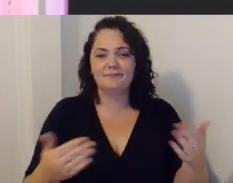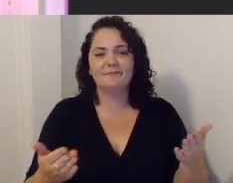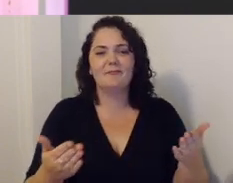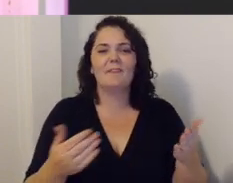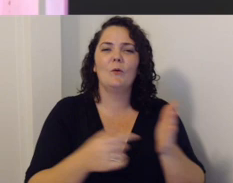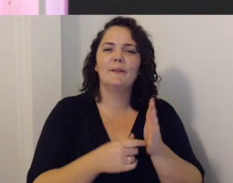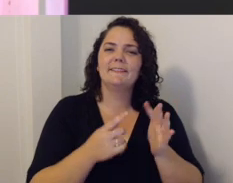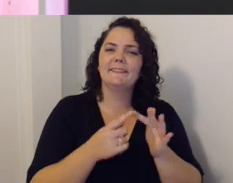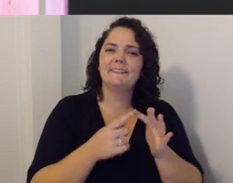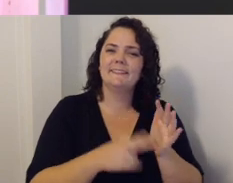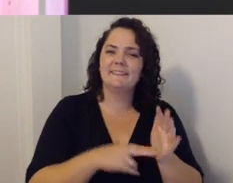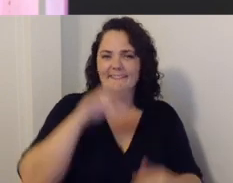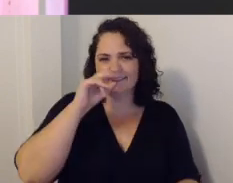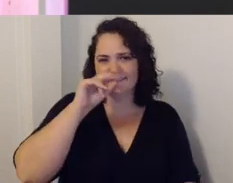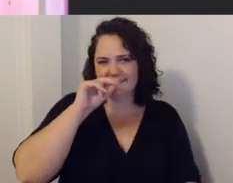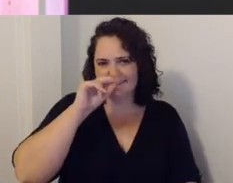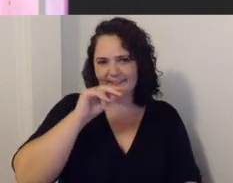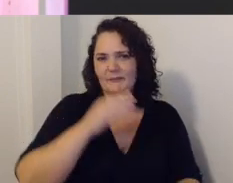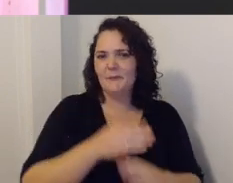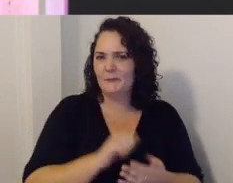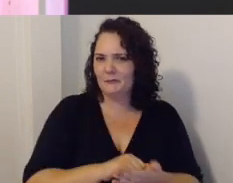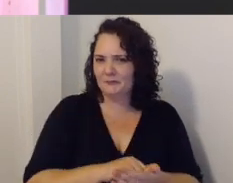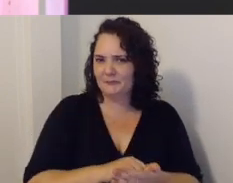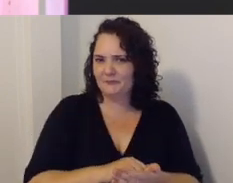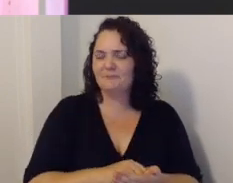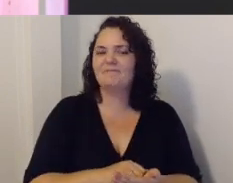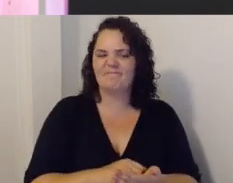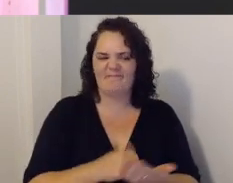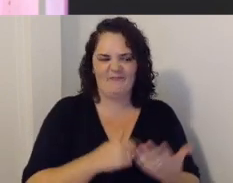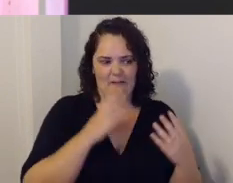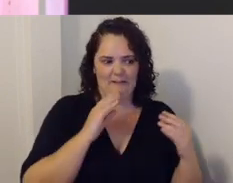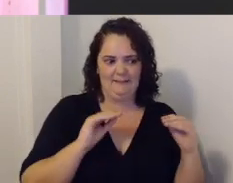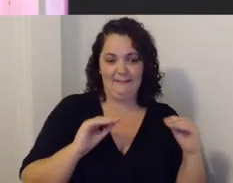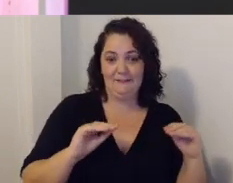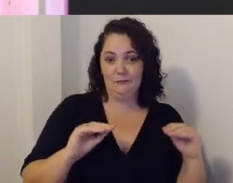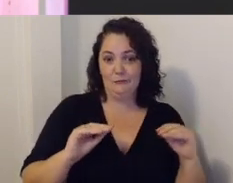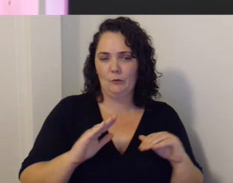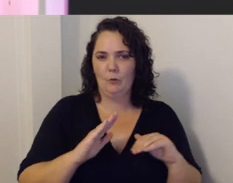for teenagers, a teens workshop where I'm going to introduce um teens to some of the revolutionary